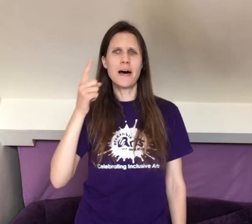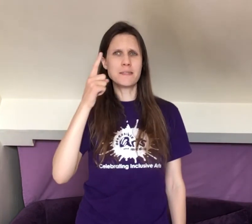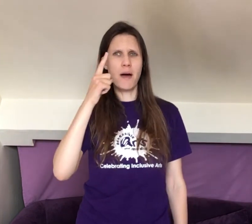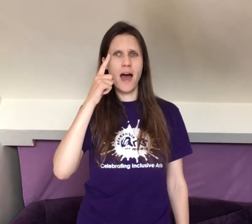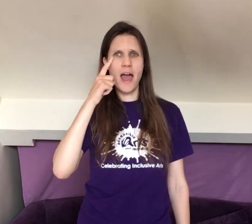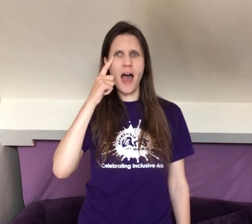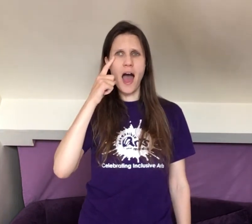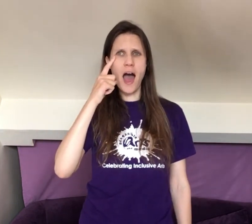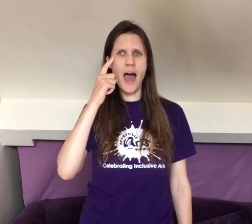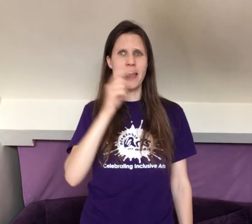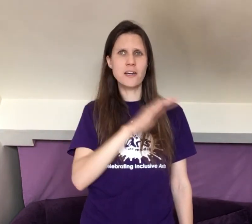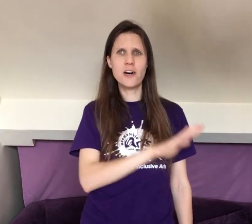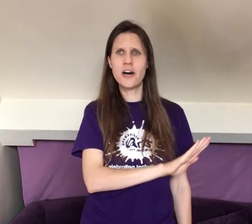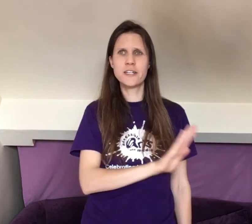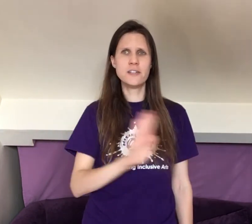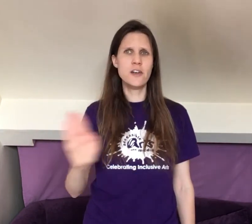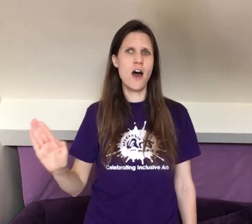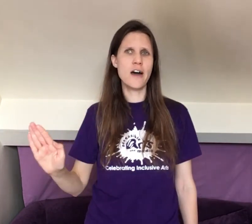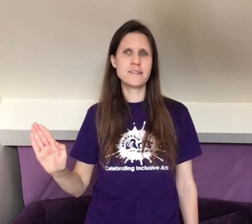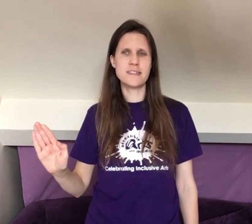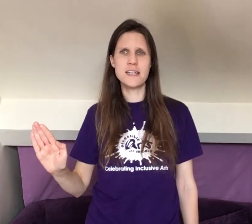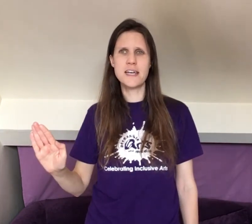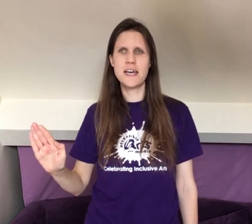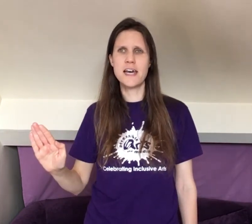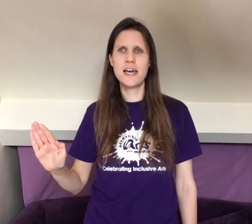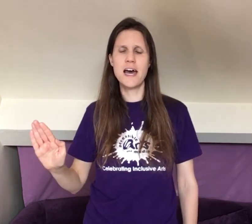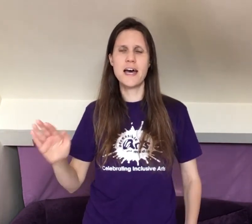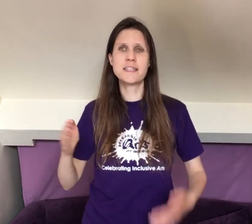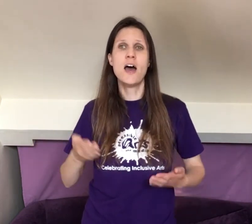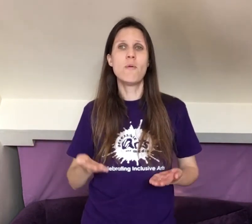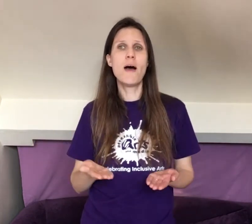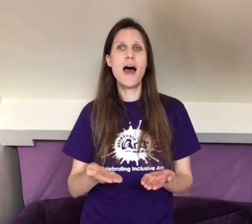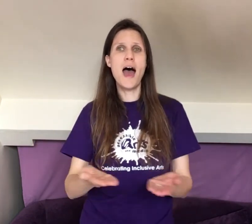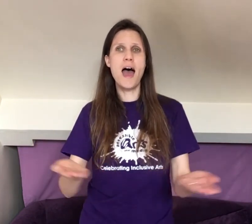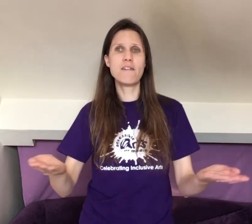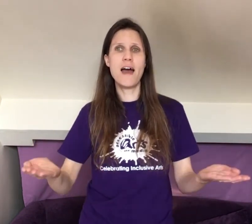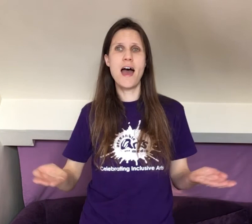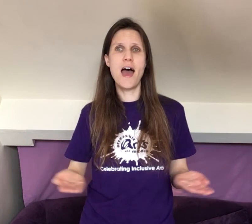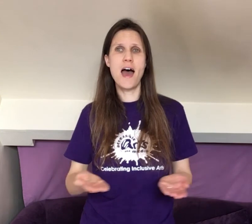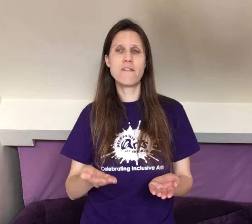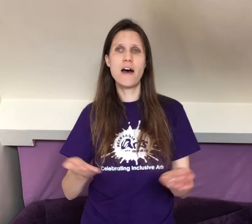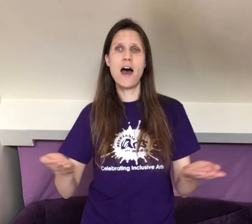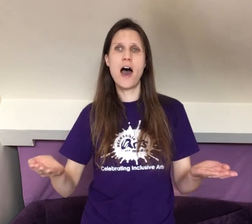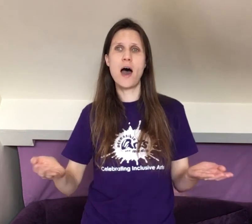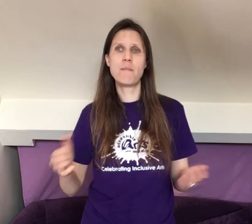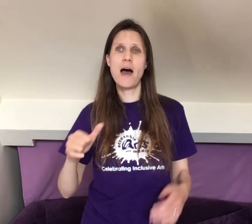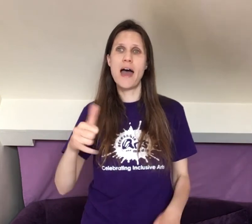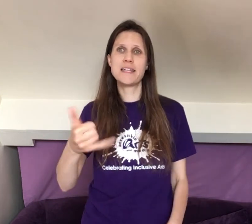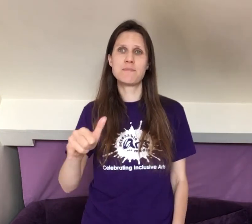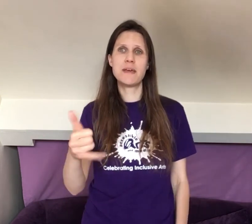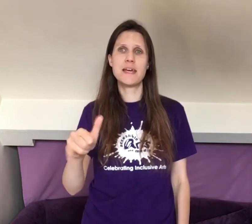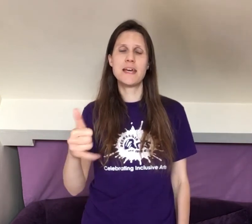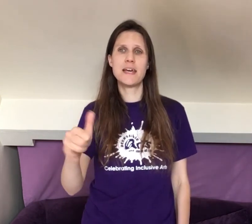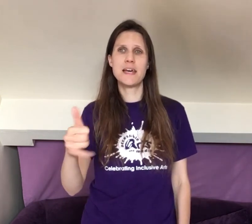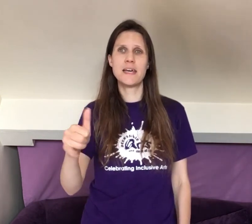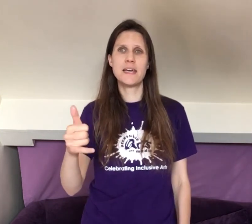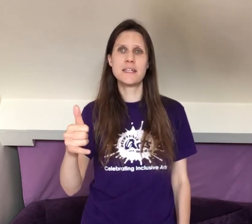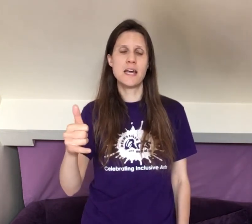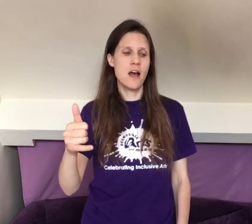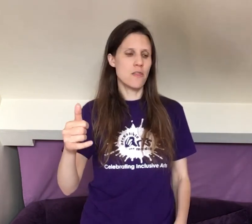But my eye could not see it, wherever might be it.